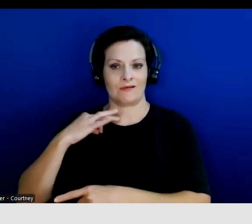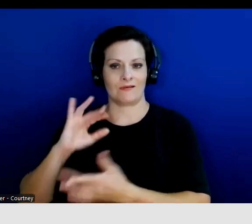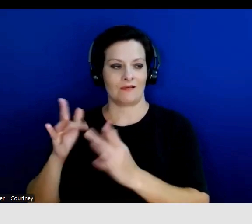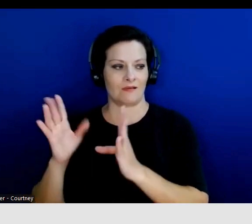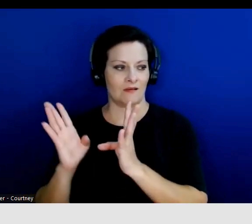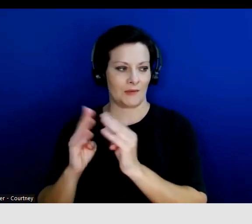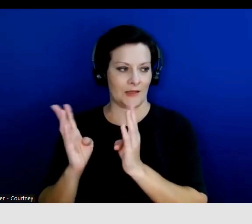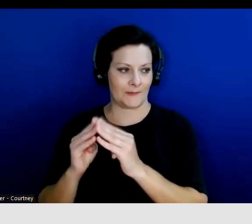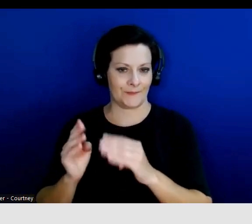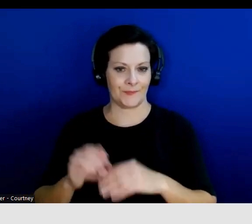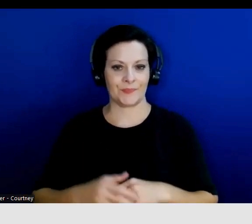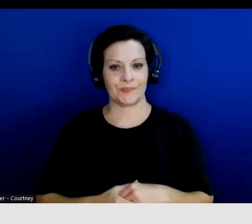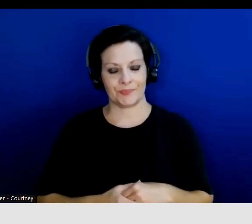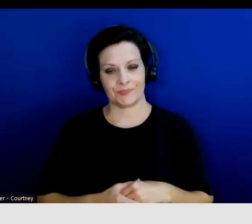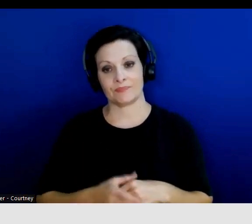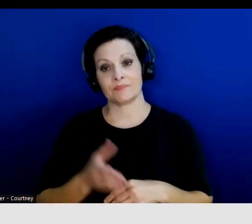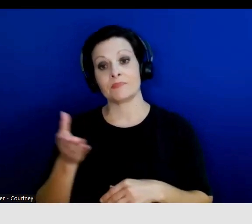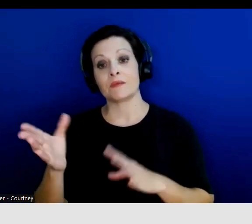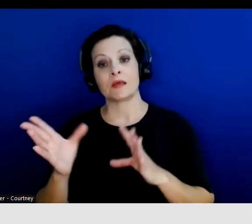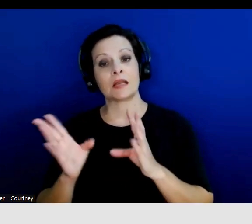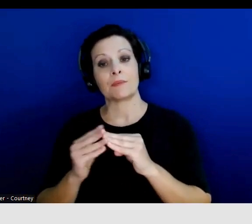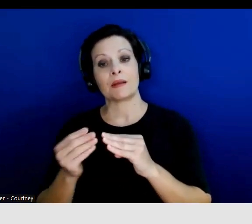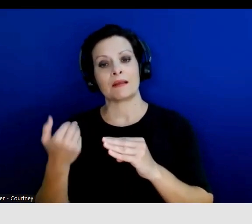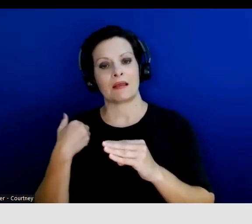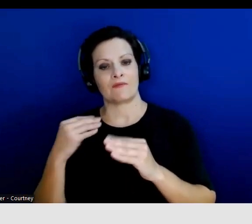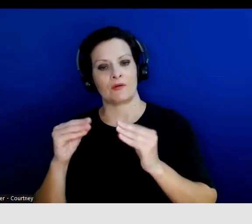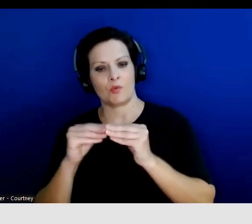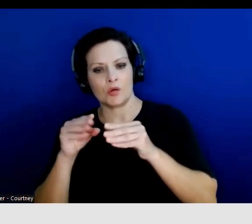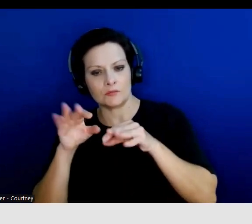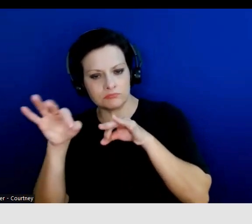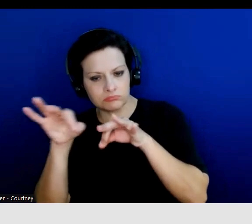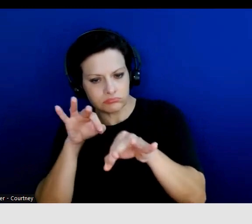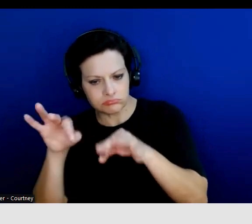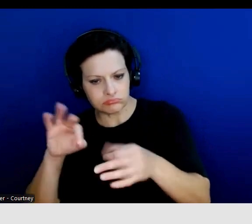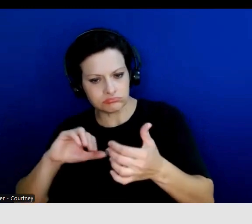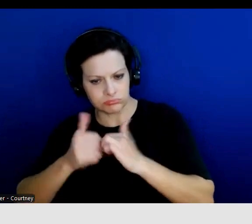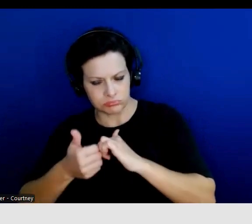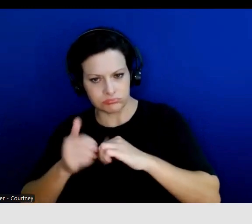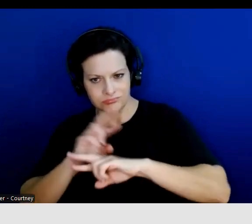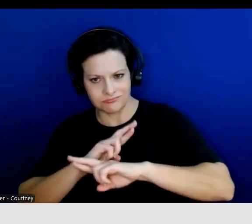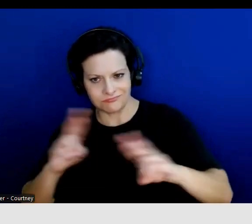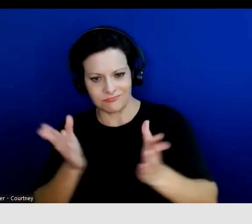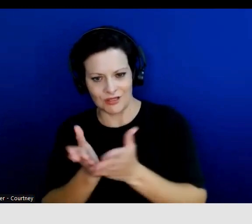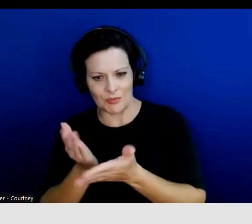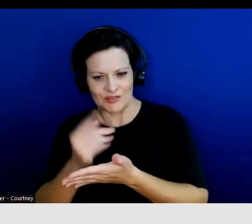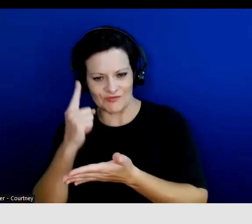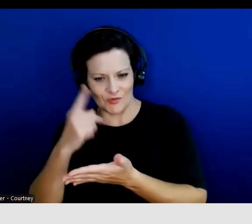This webinar includes instructions on how to prepare a budget for your proposed project.